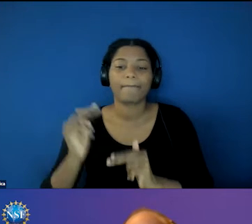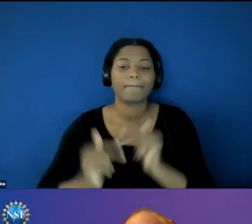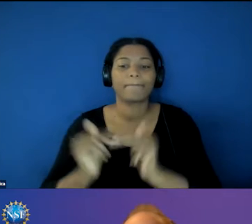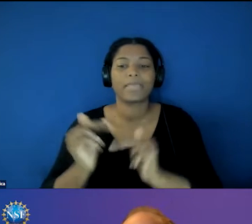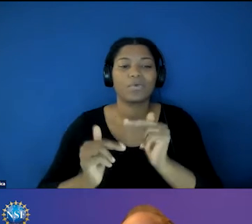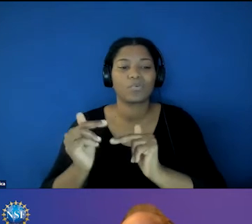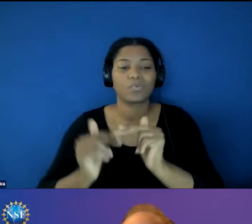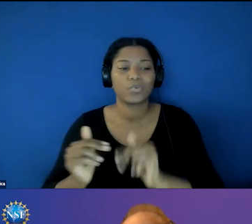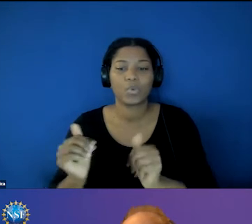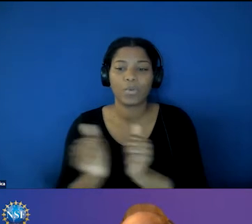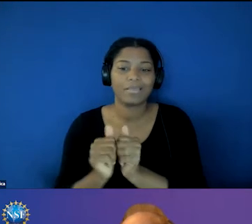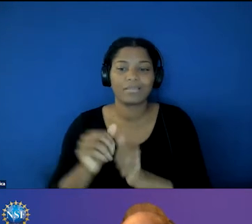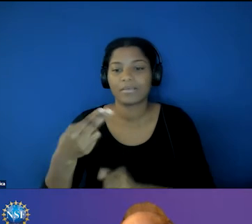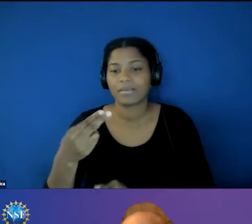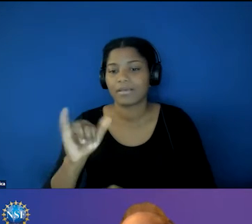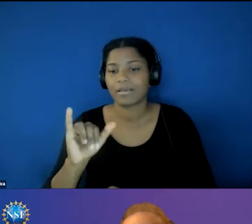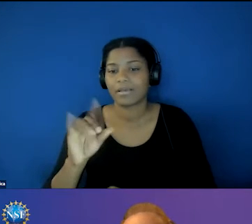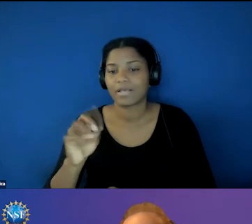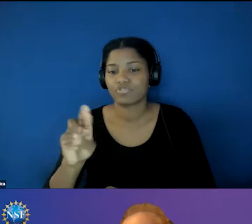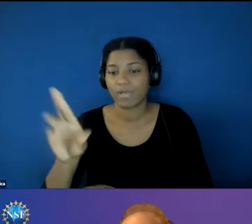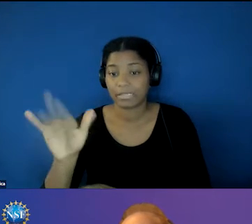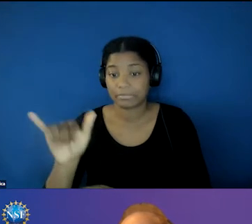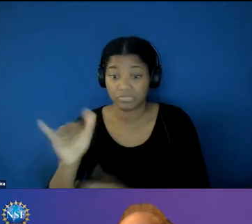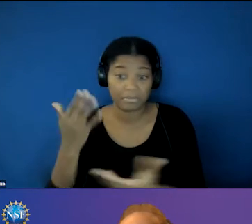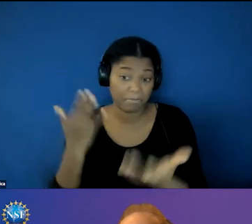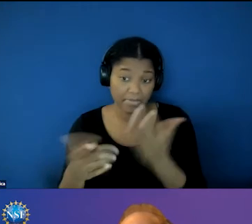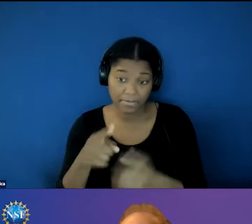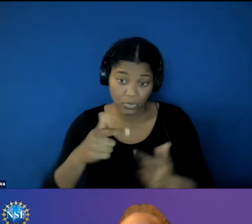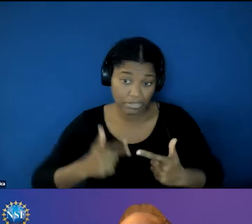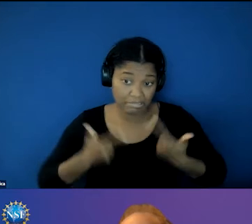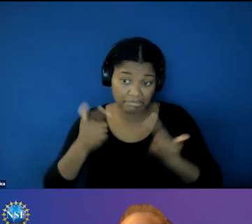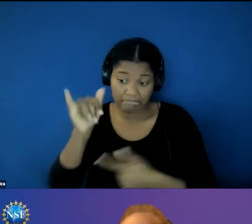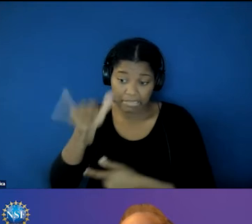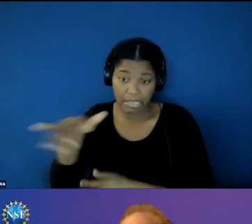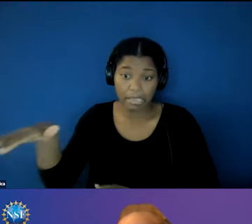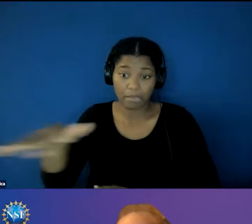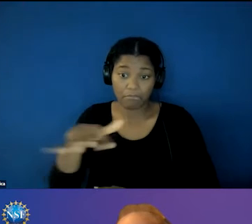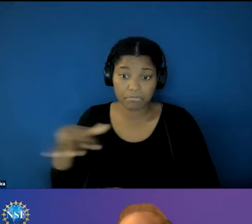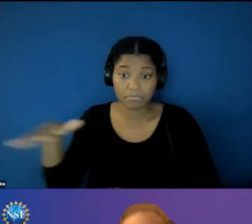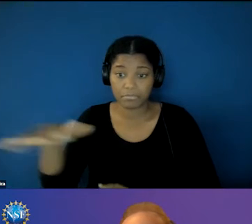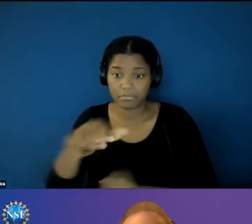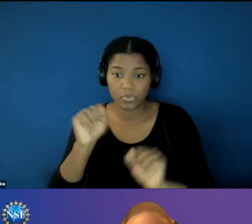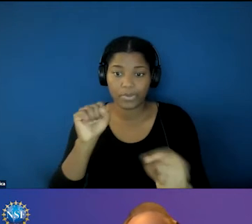So, if you happen to be in that region and you can tap into, other federal agencies that exist within your region,